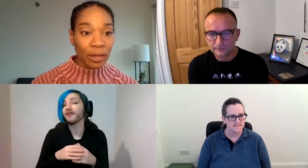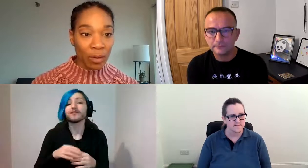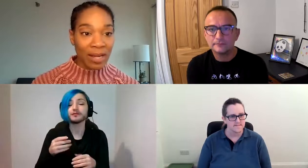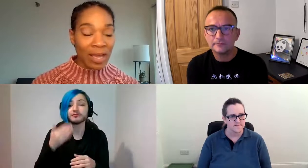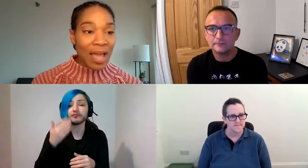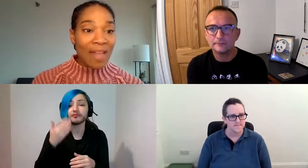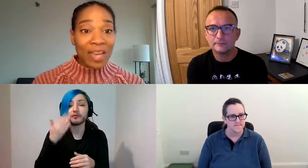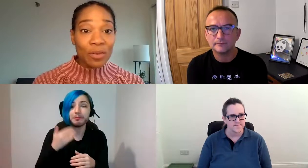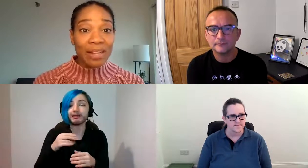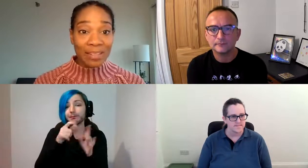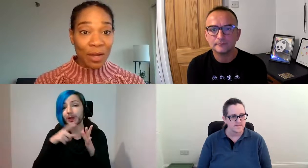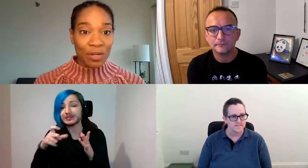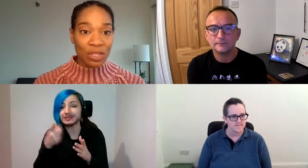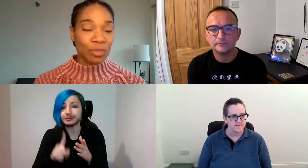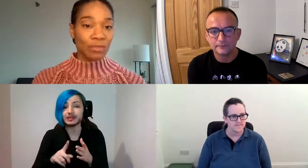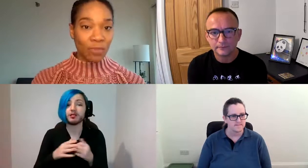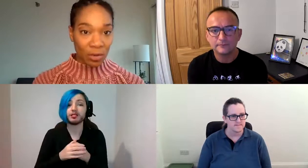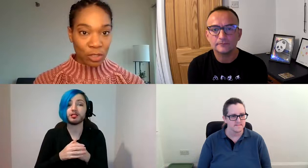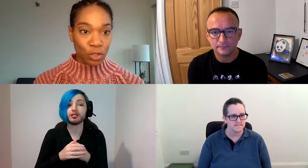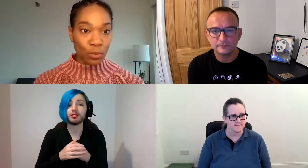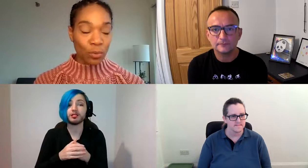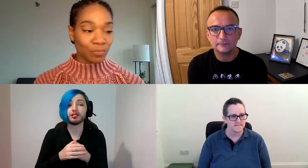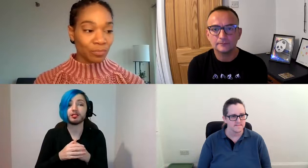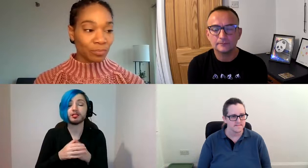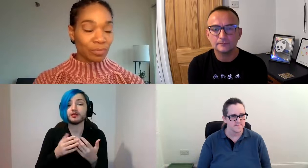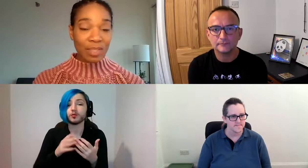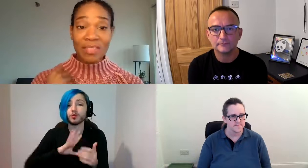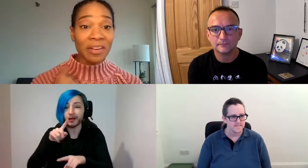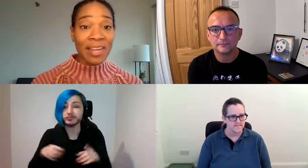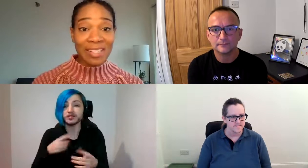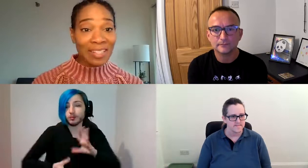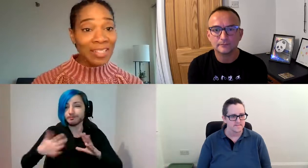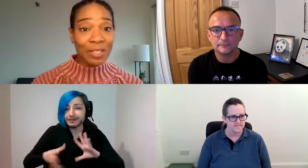the butch binary that was created in the 19 40s in the